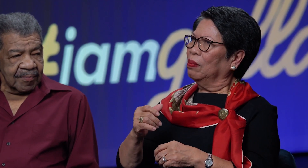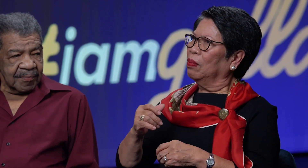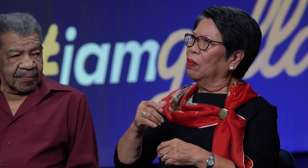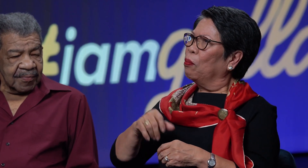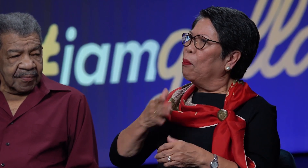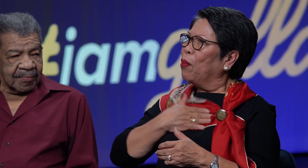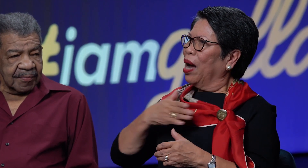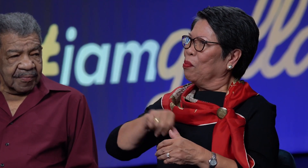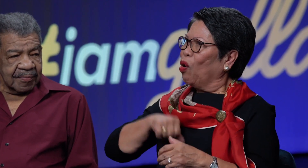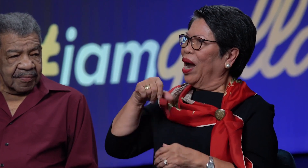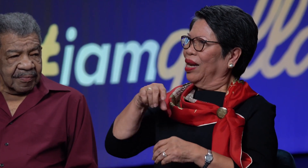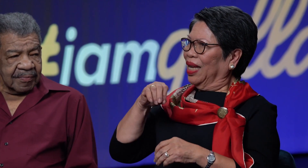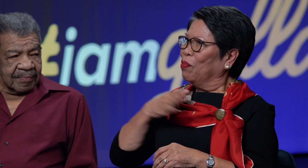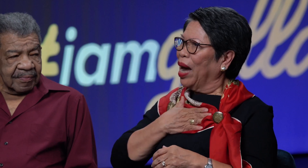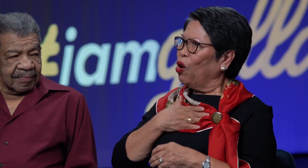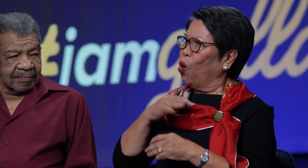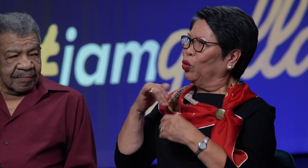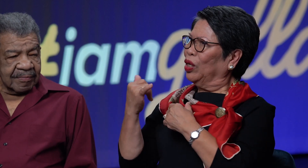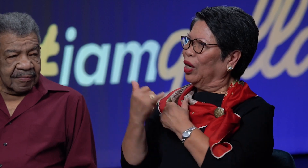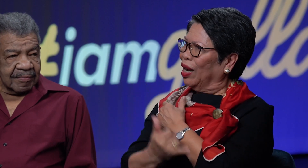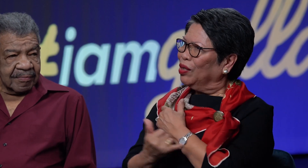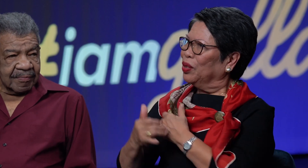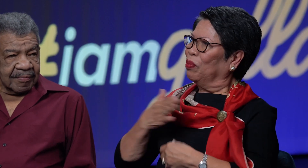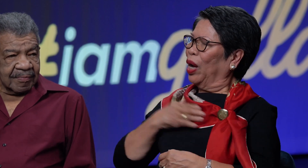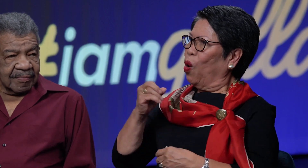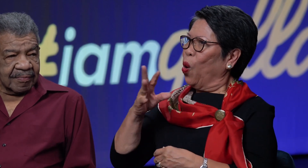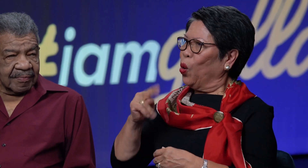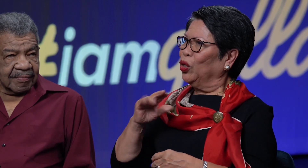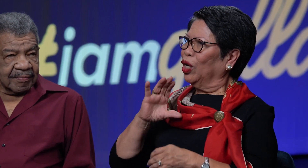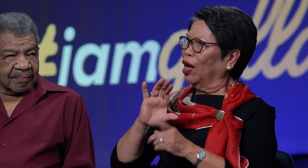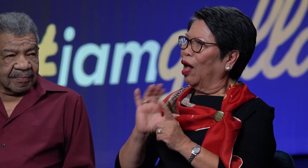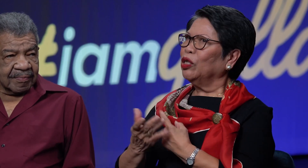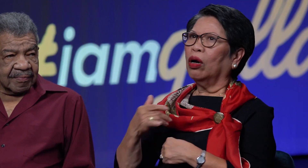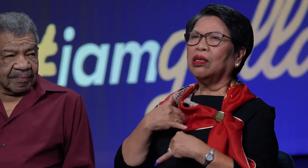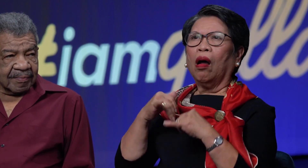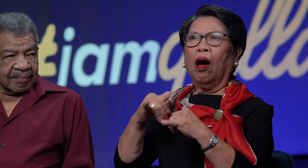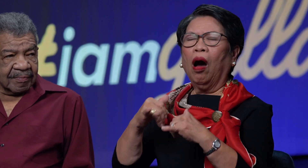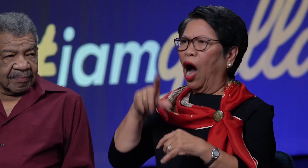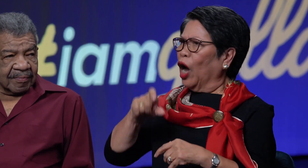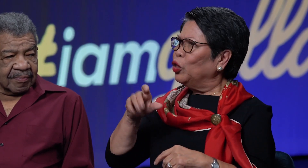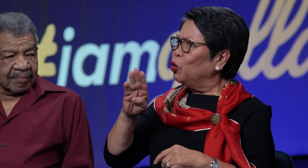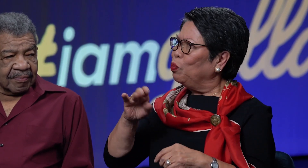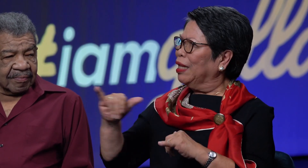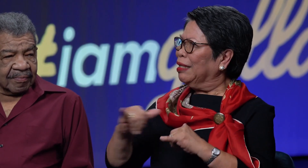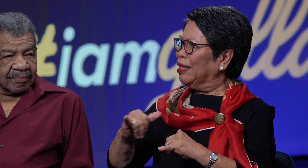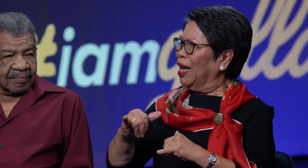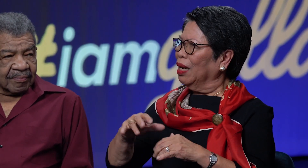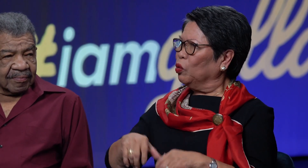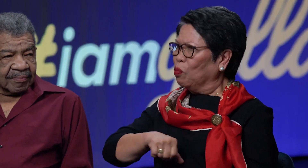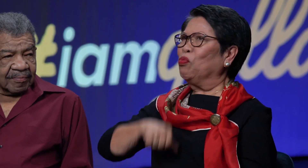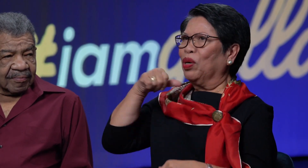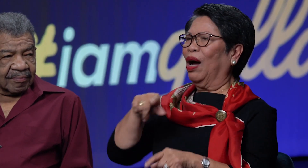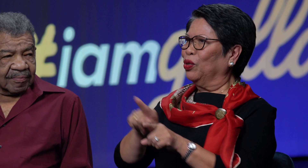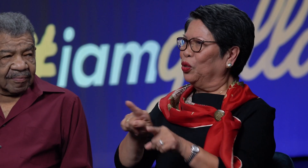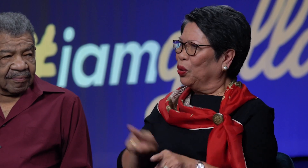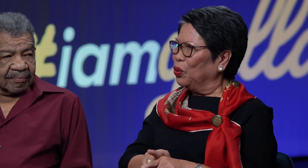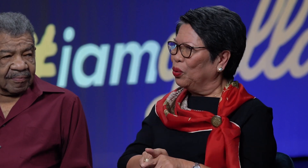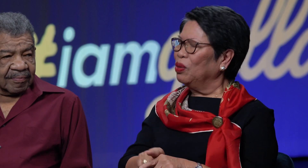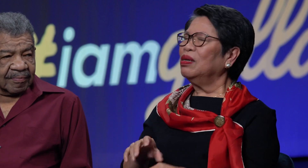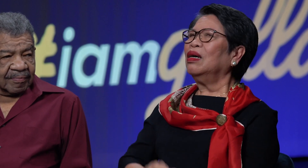My pride in my own country and my own culture, I felt I should have the same level of pride too.